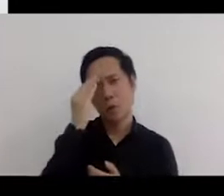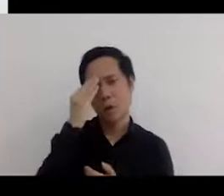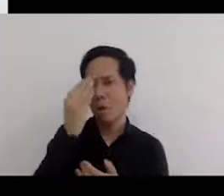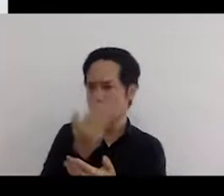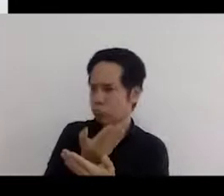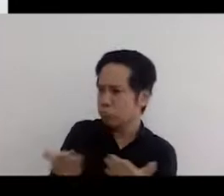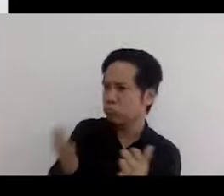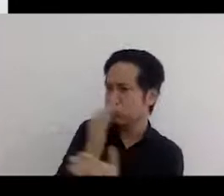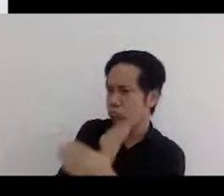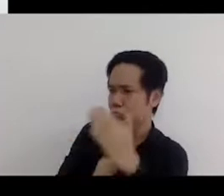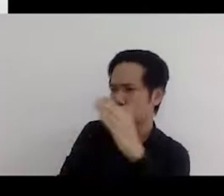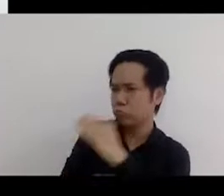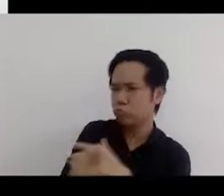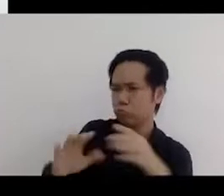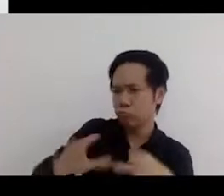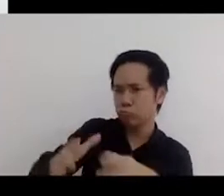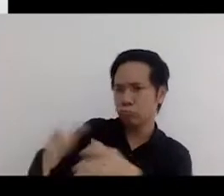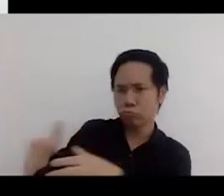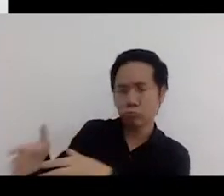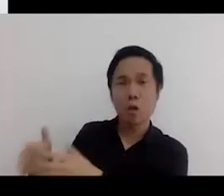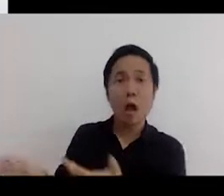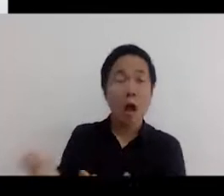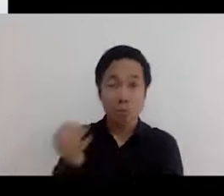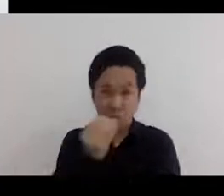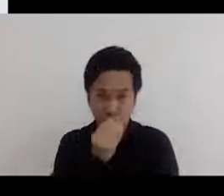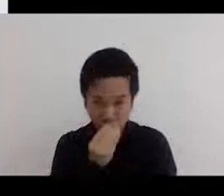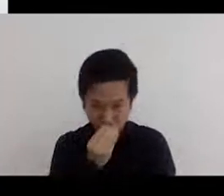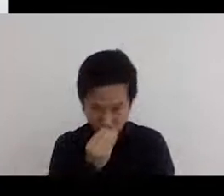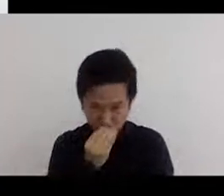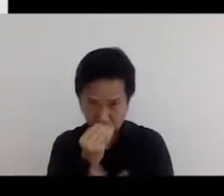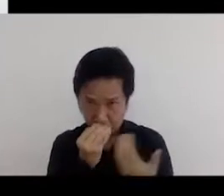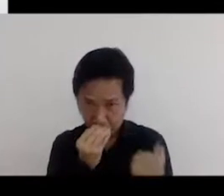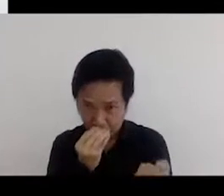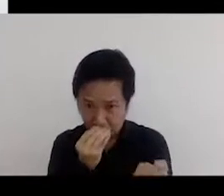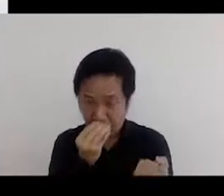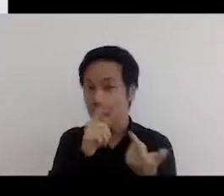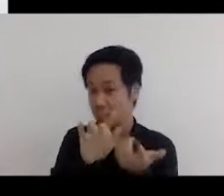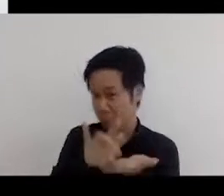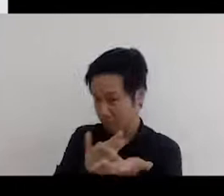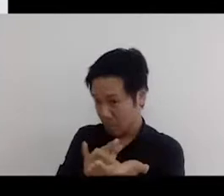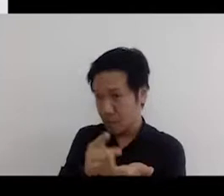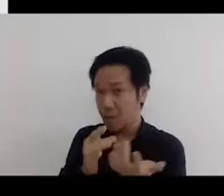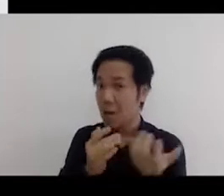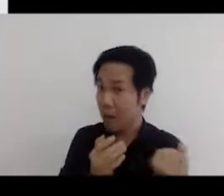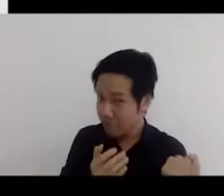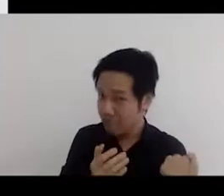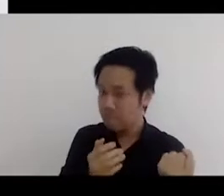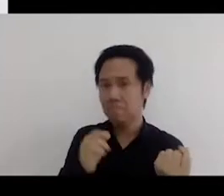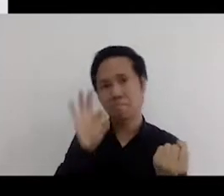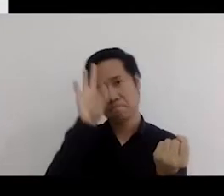Local governments in association with organizations of persons with disabilities to create awareness through virtual platforms